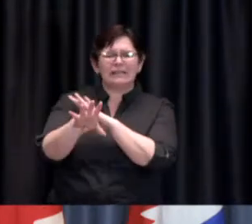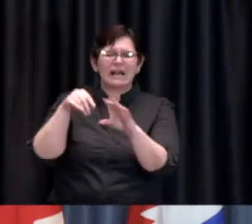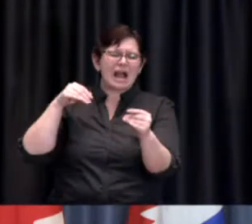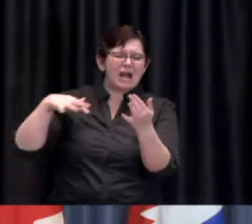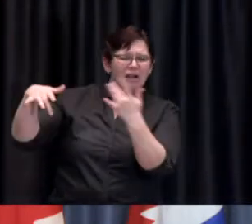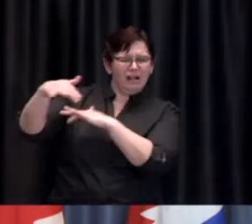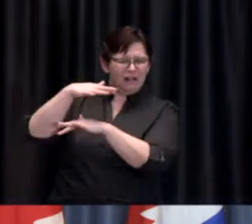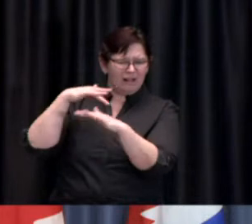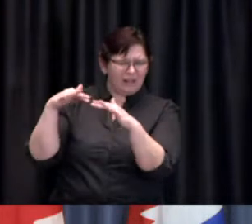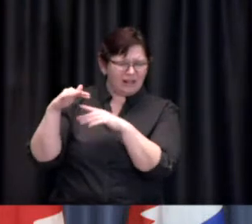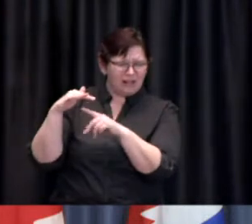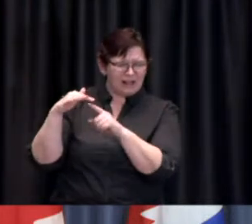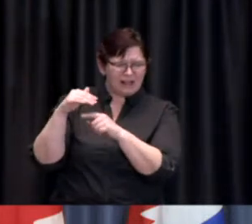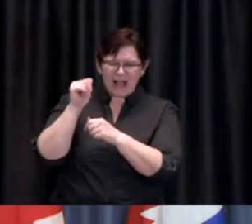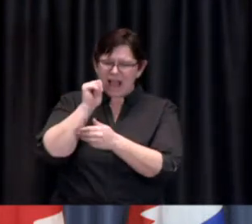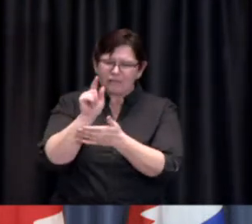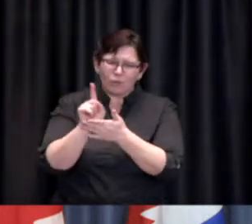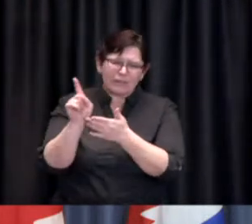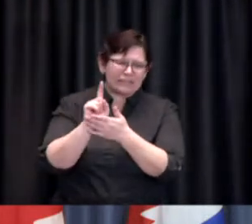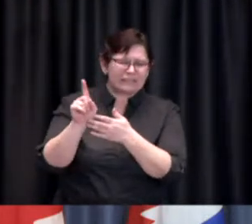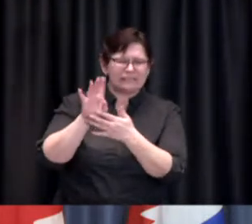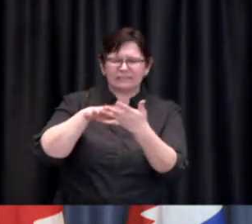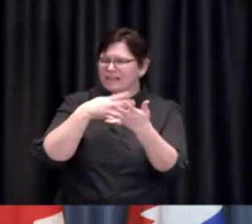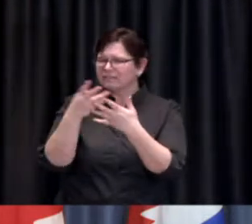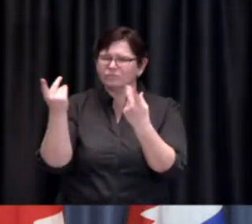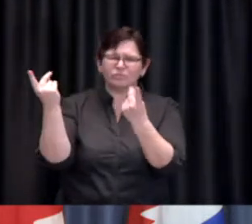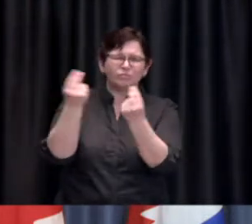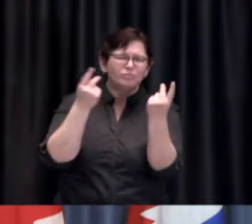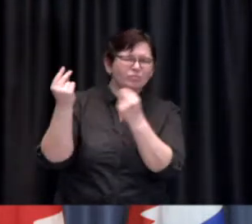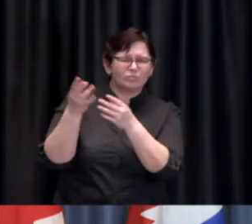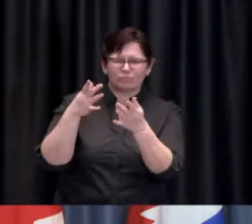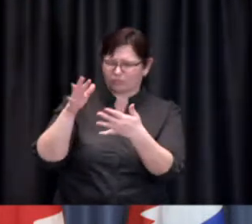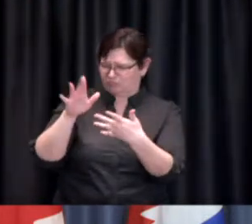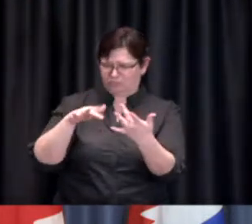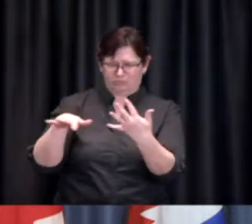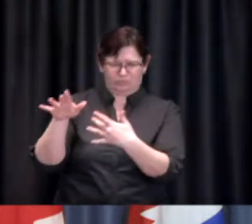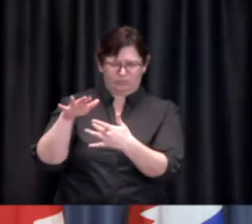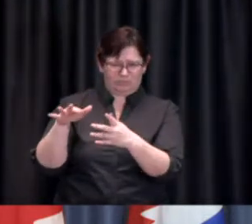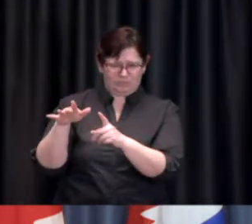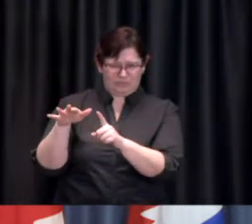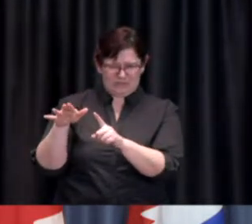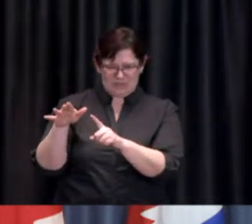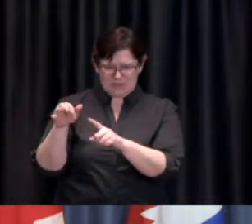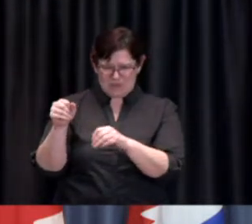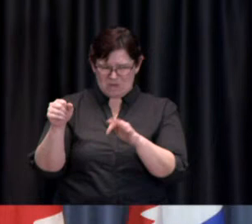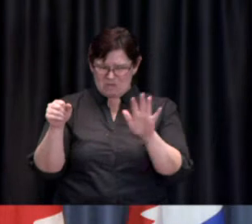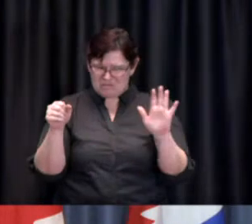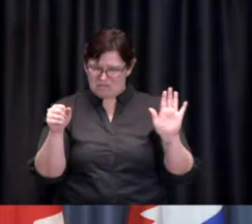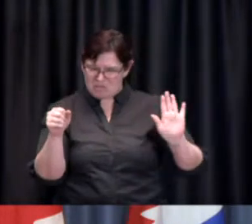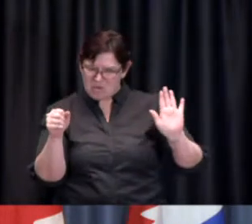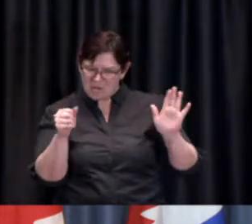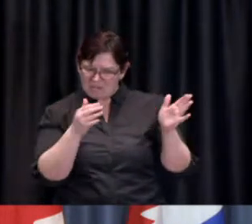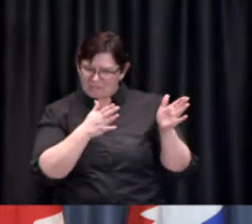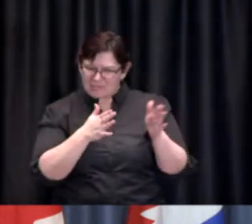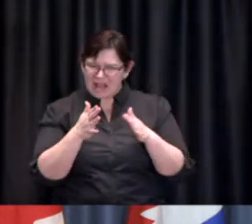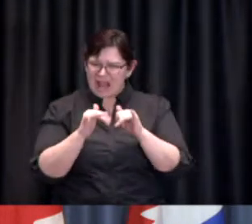throughout the week uh what is the plan for for isolating people who may have been exposed but